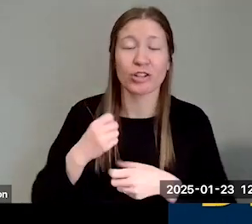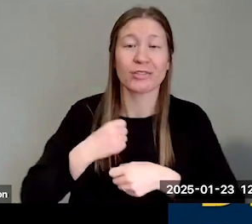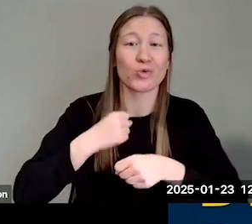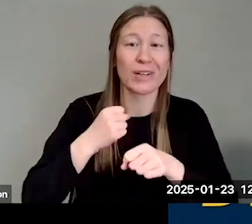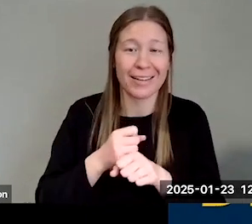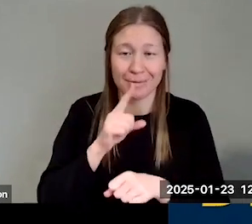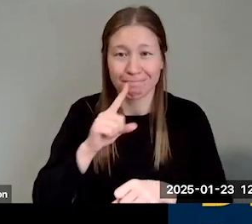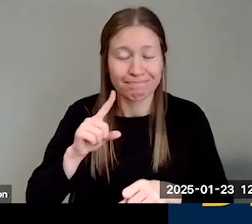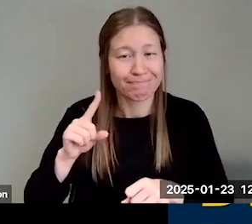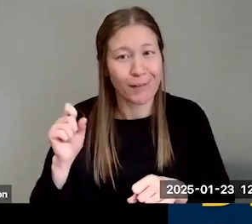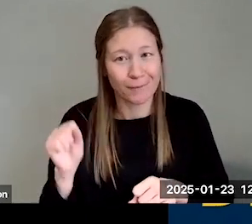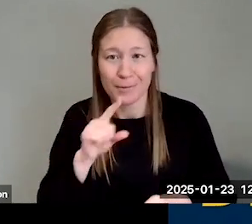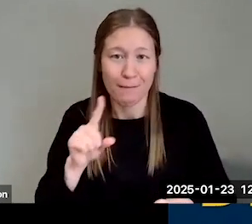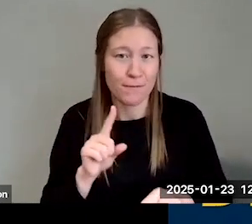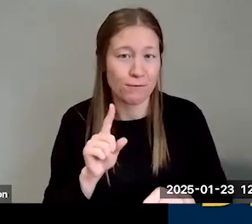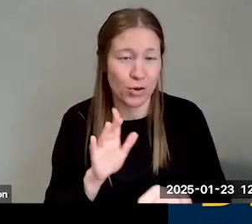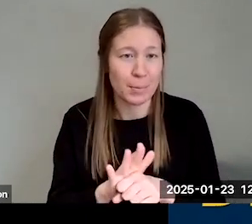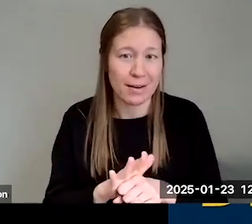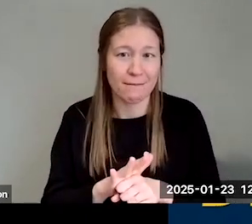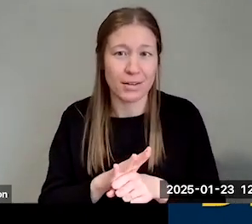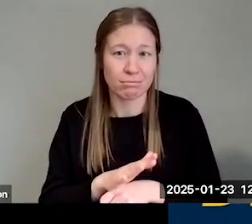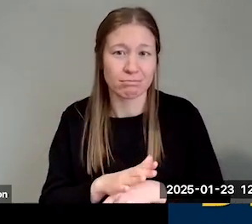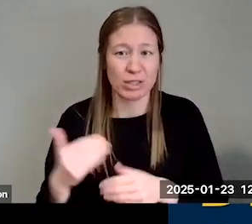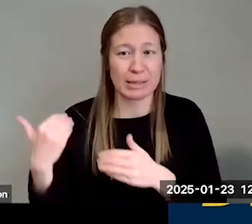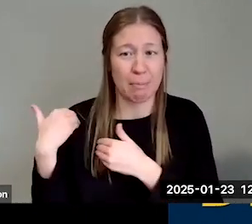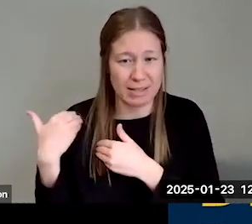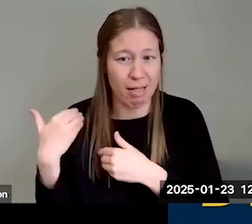and we need to ensure